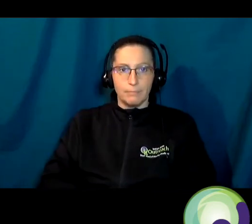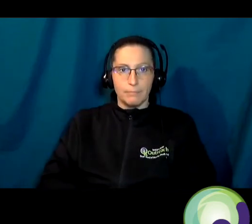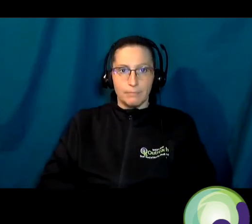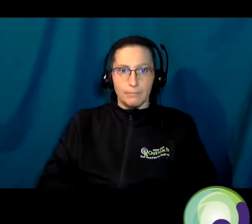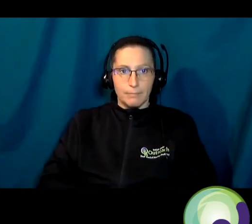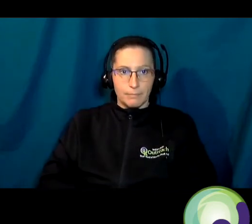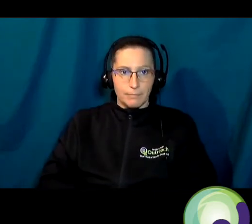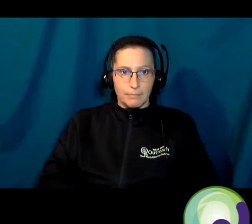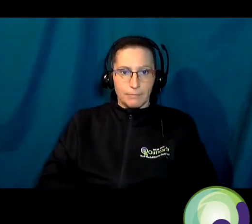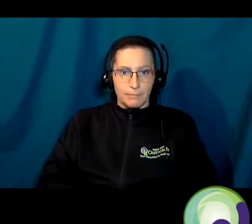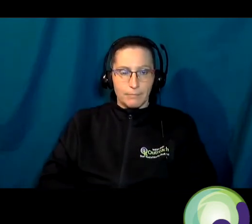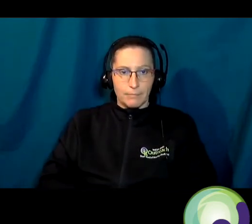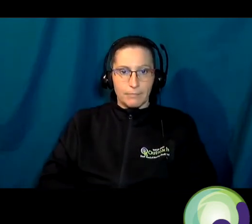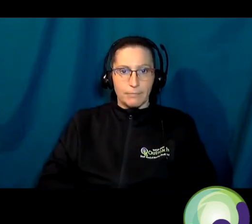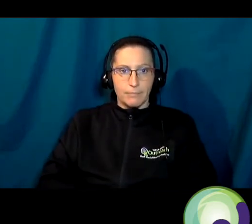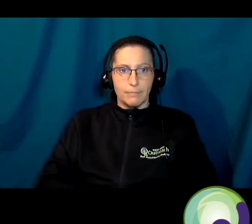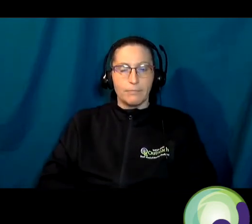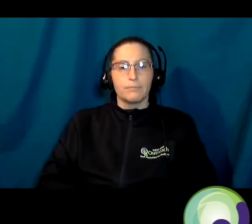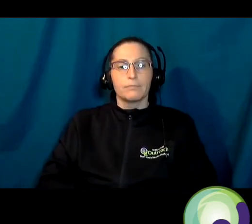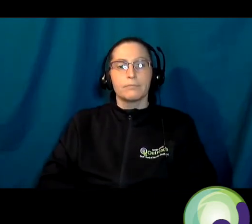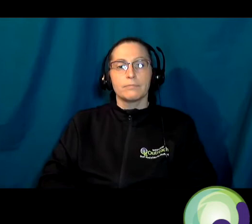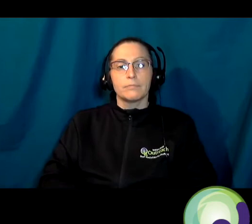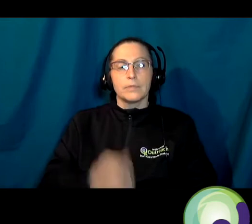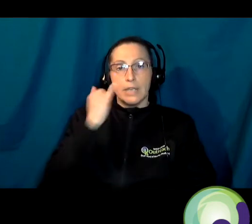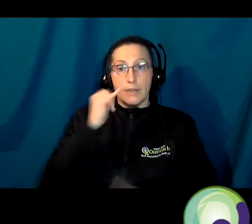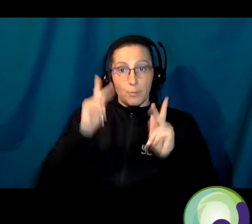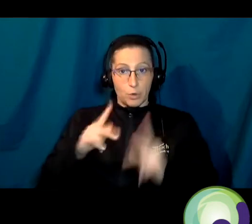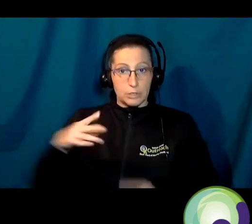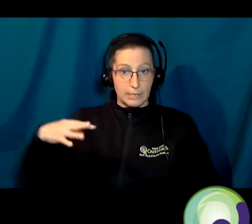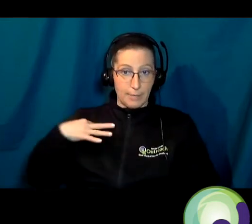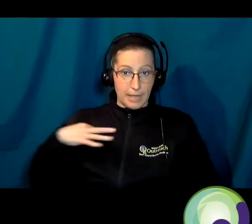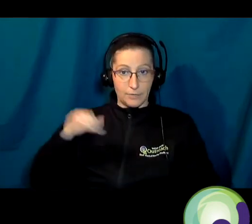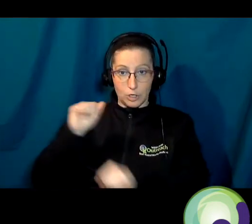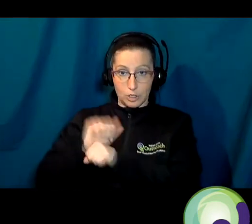Heidi: And so when somebody applies for a job, and then they're called for an interview,